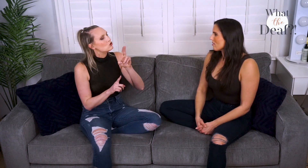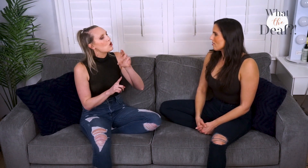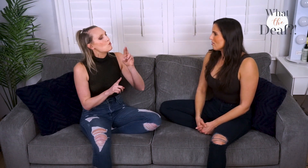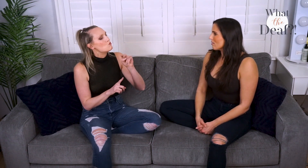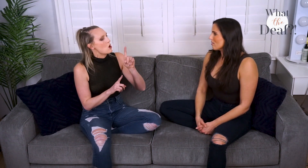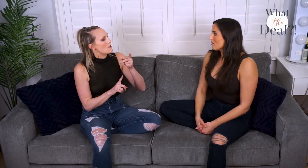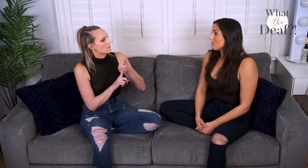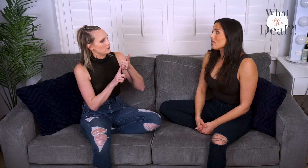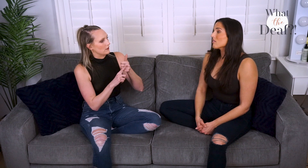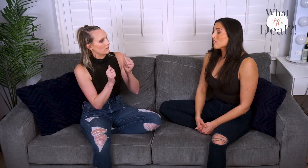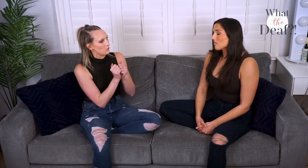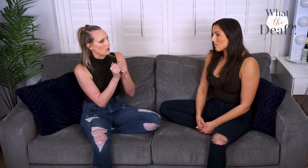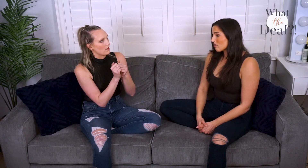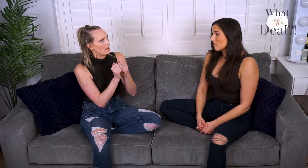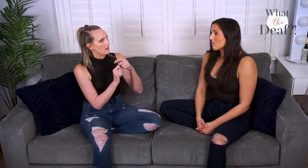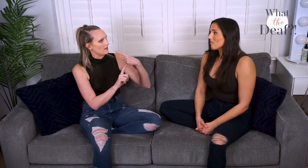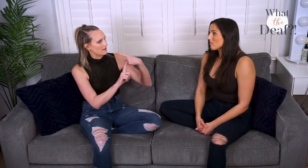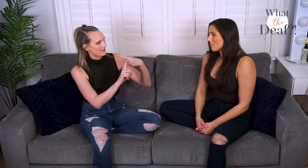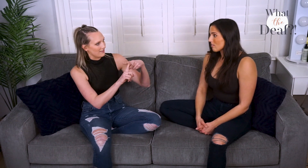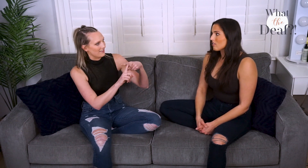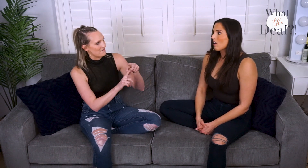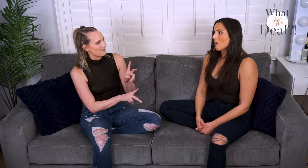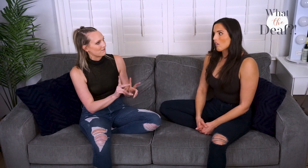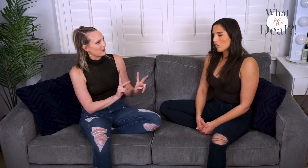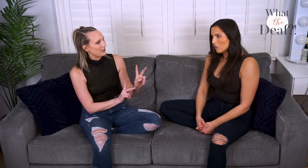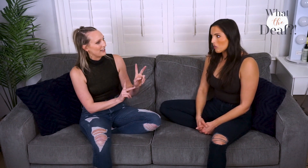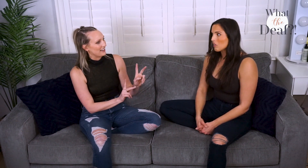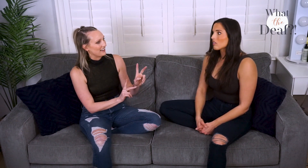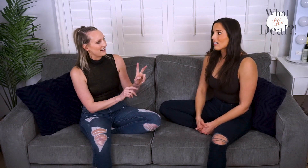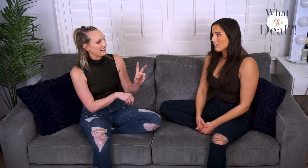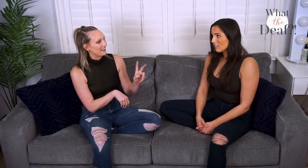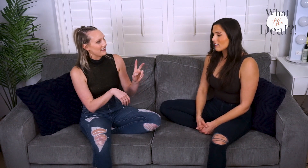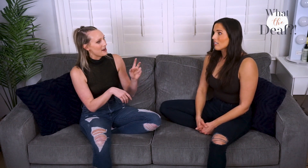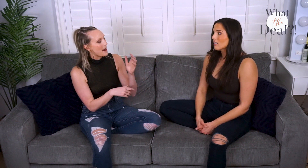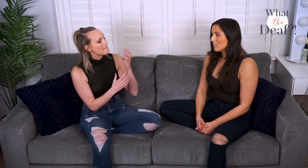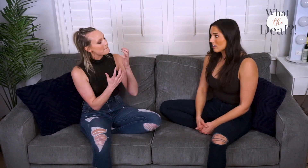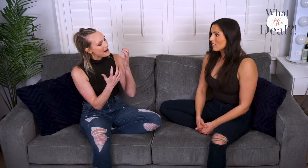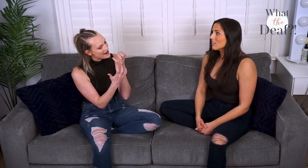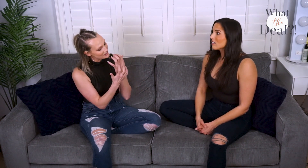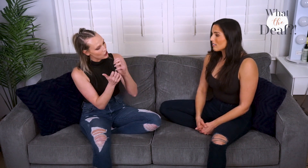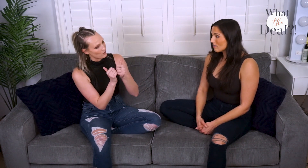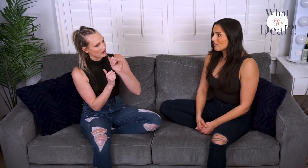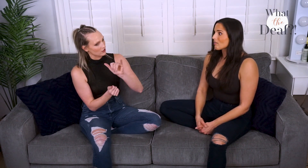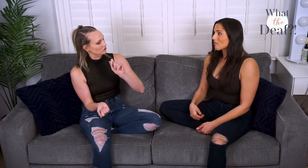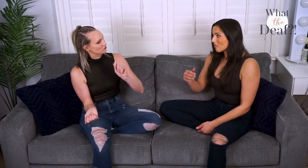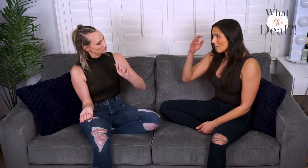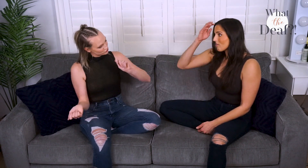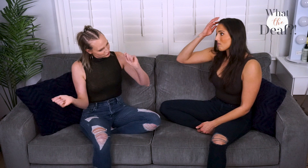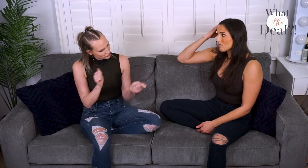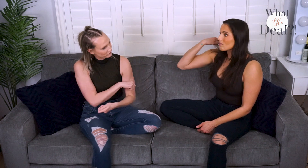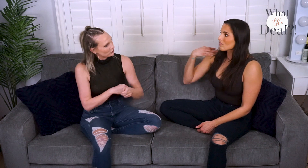to surround myself with positive people. It's amazing how much that can shift